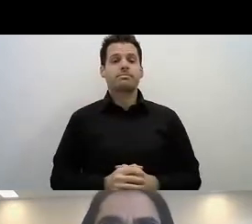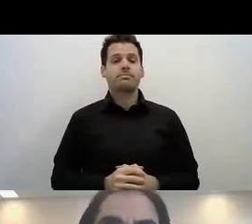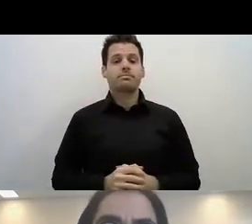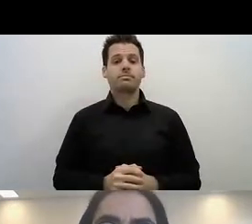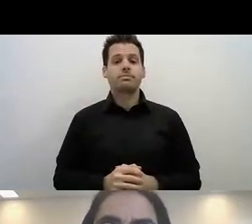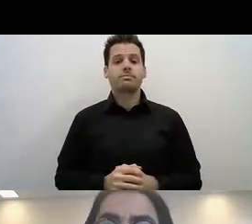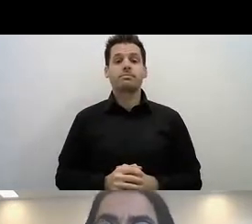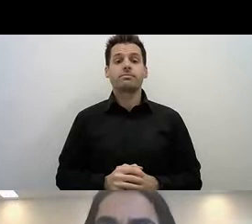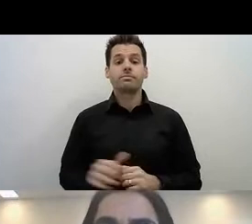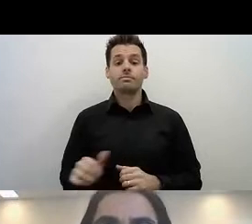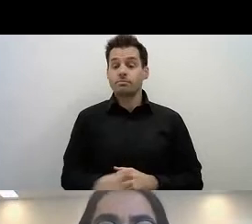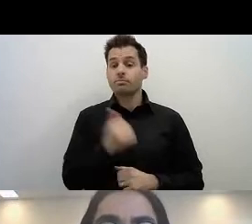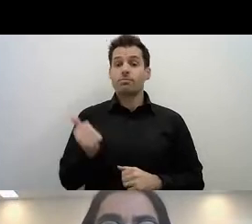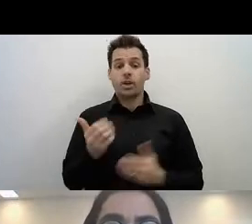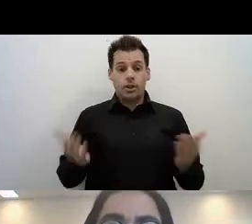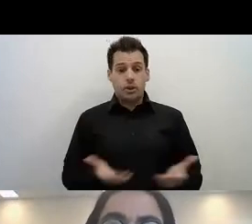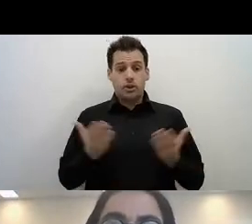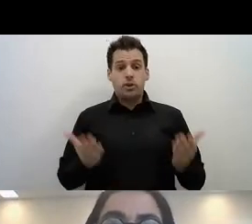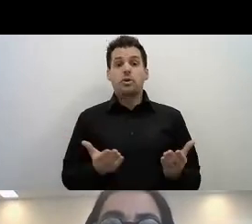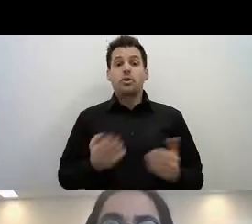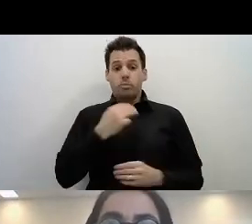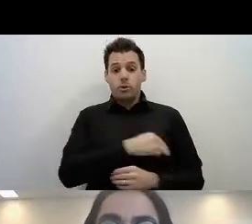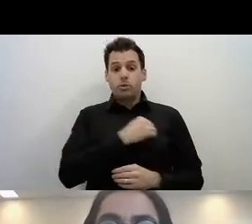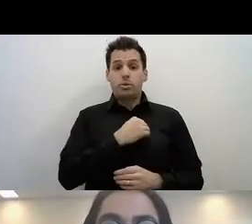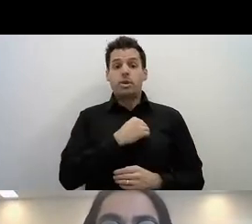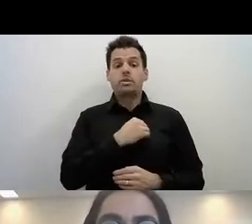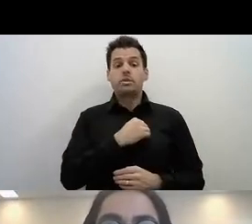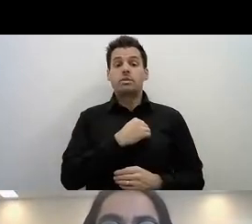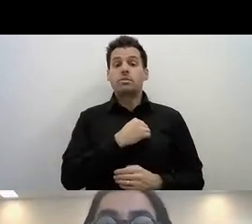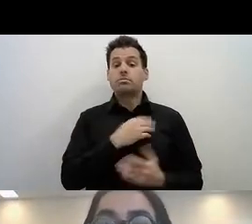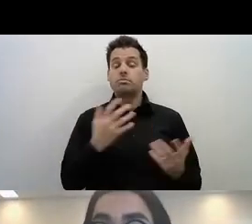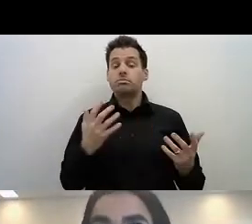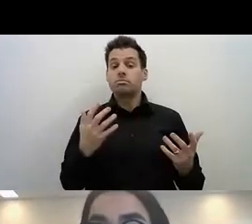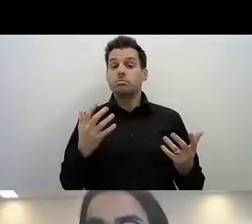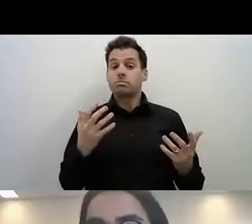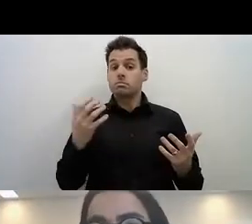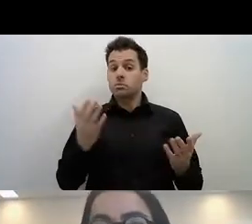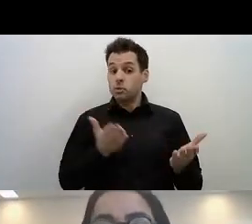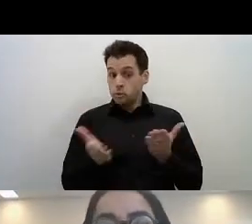in manitoba's definition of a service animal is that service animals well they're often dogs